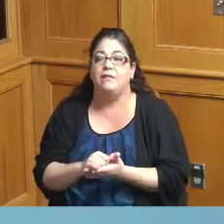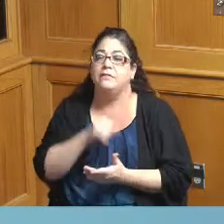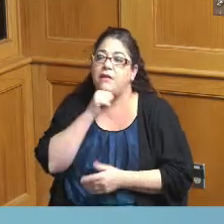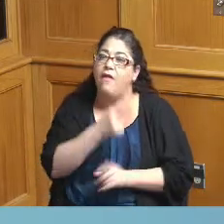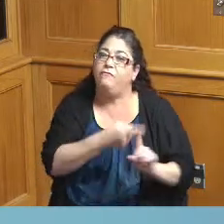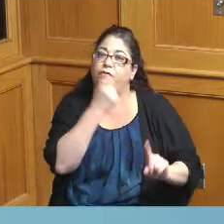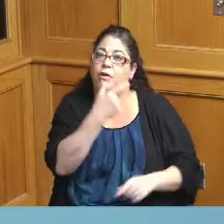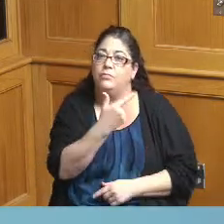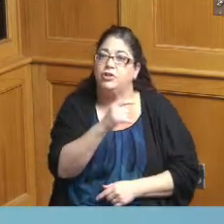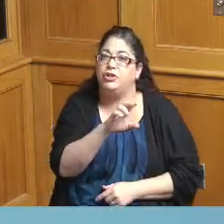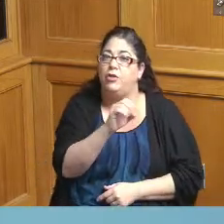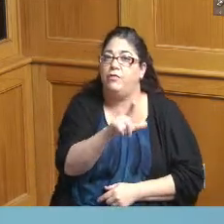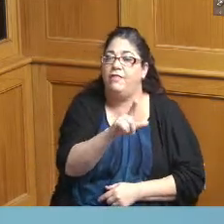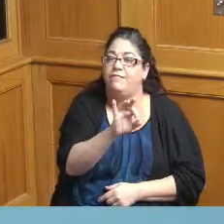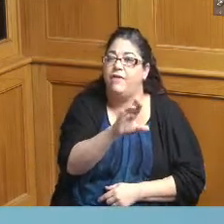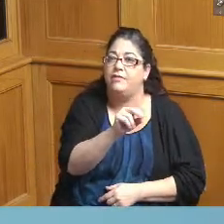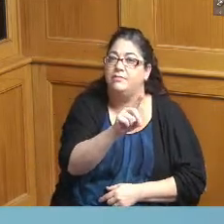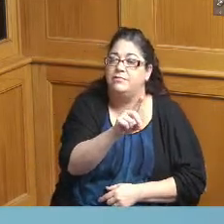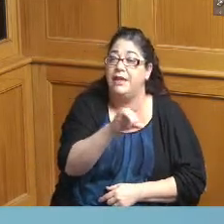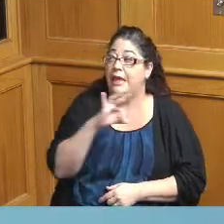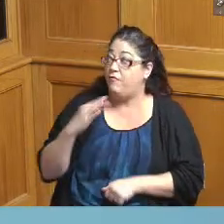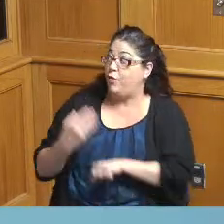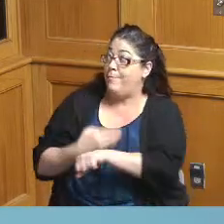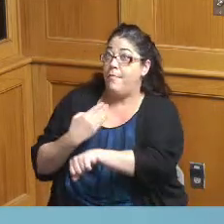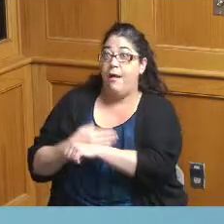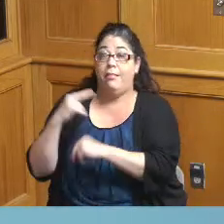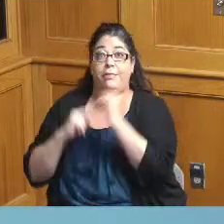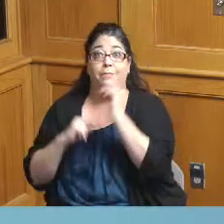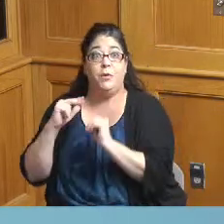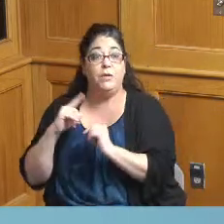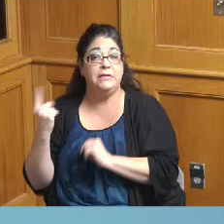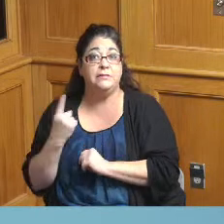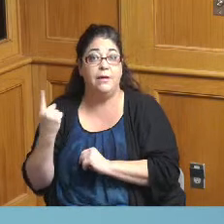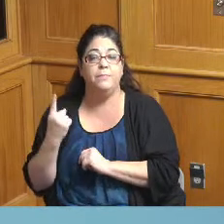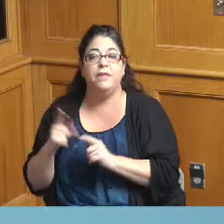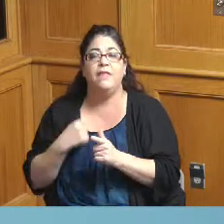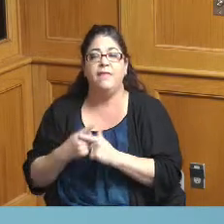for example if we did remodeling projects we covered that or covered portions of it